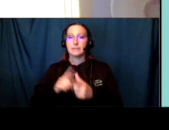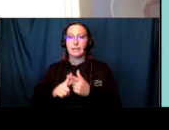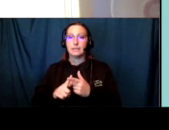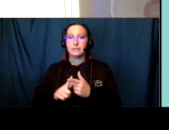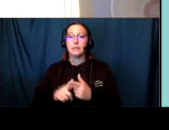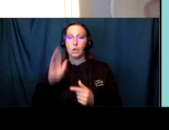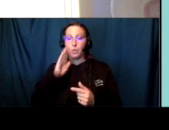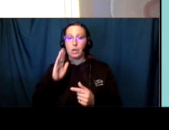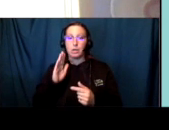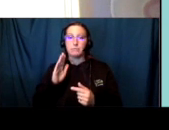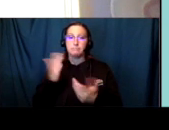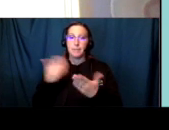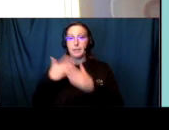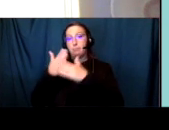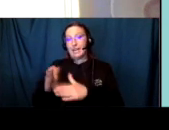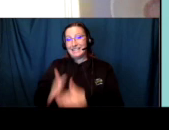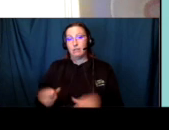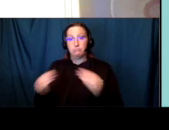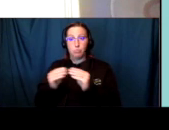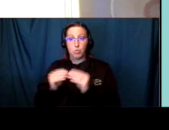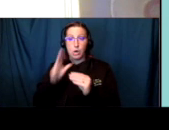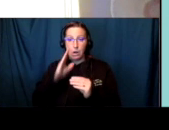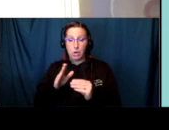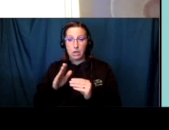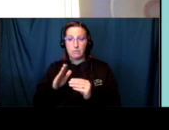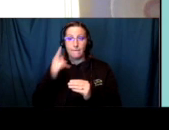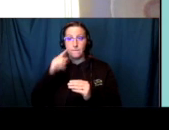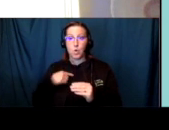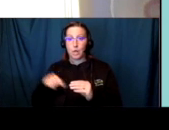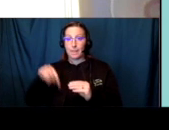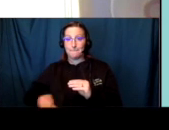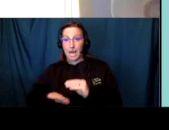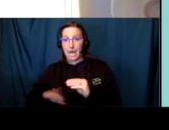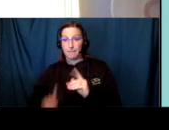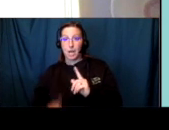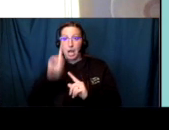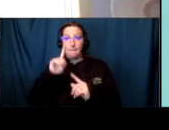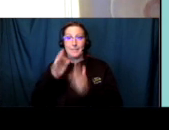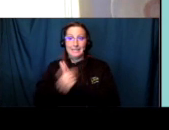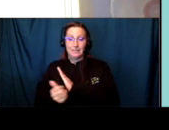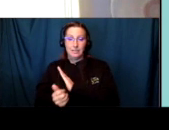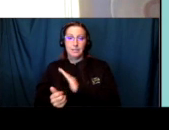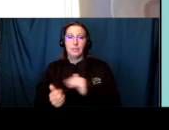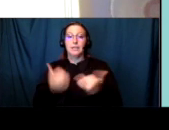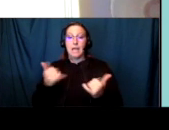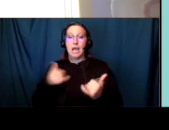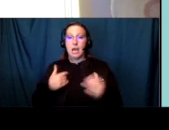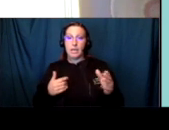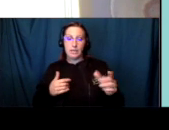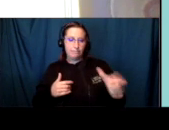maybe break it down to our our bottom-up skills where I pull out three or four of the animals and set them